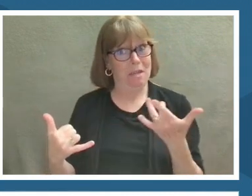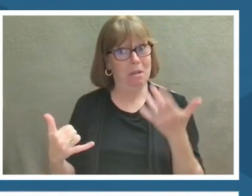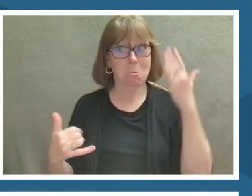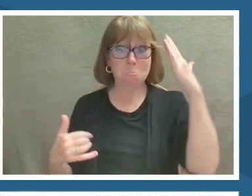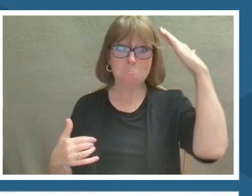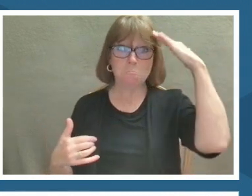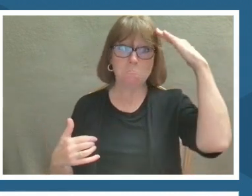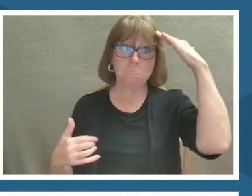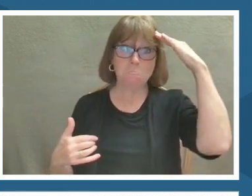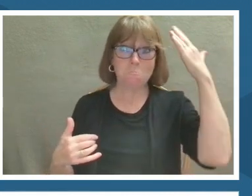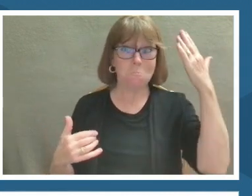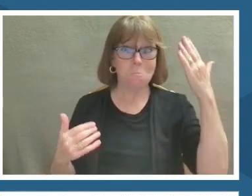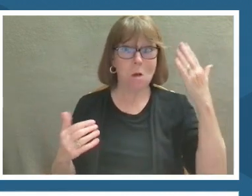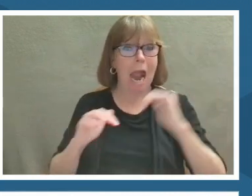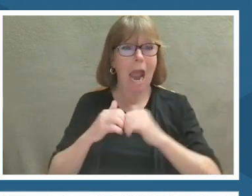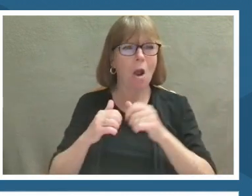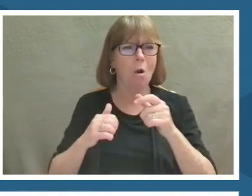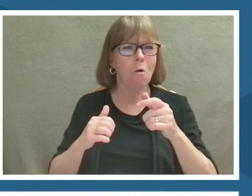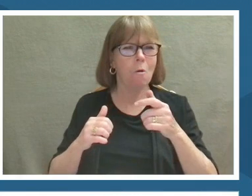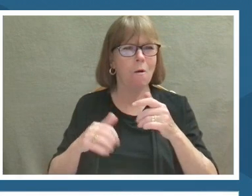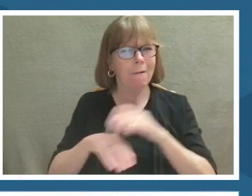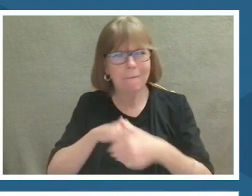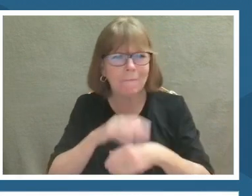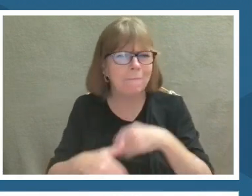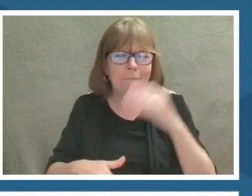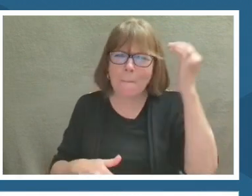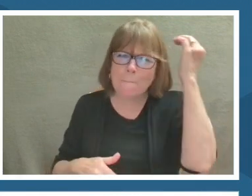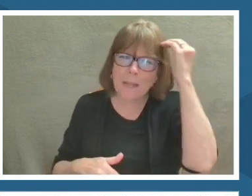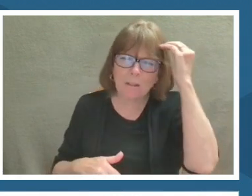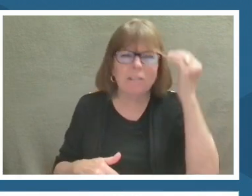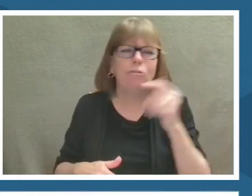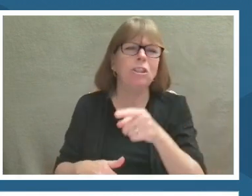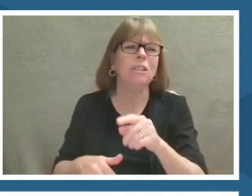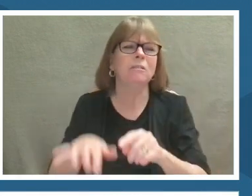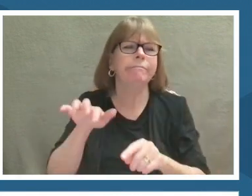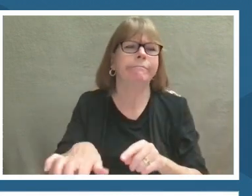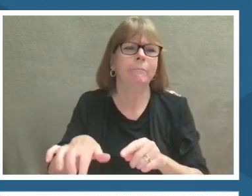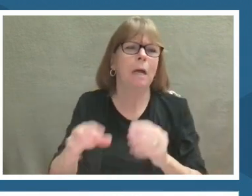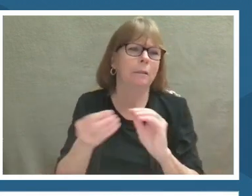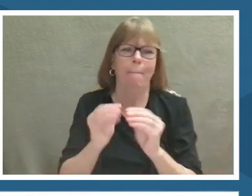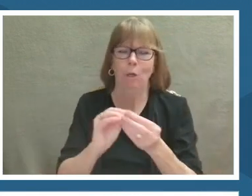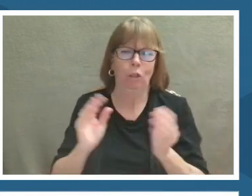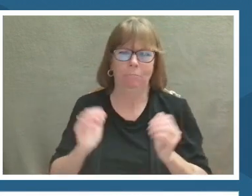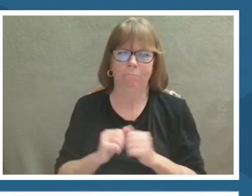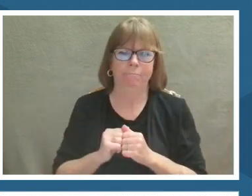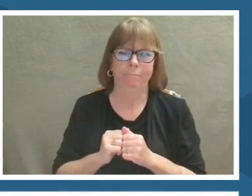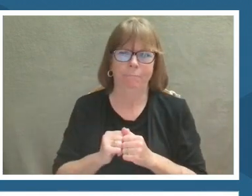education and we're asking you to just type in a number